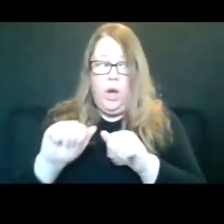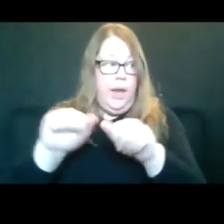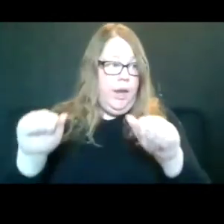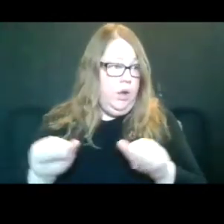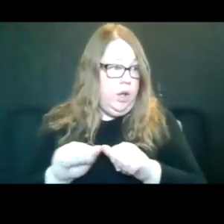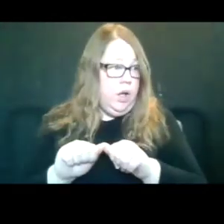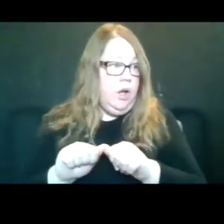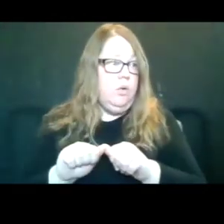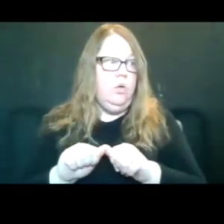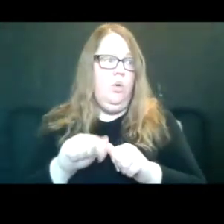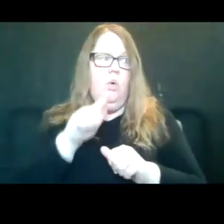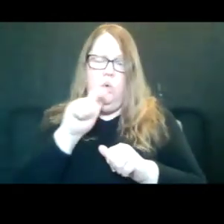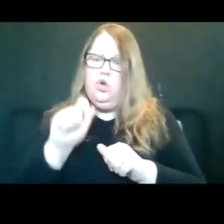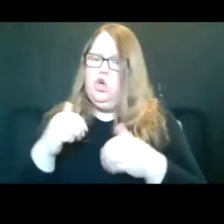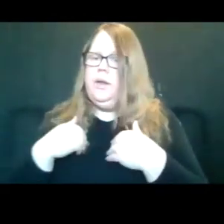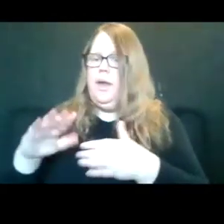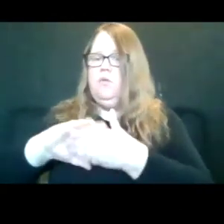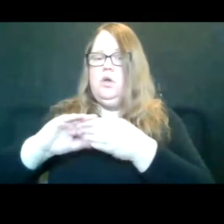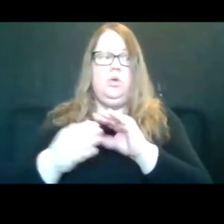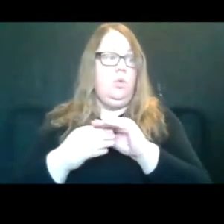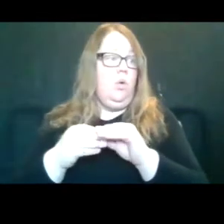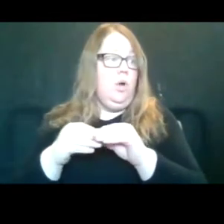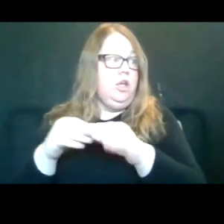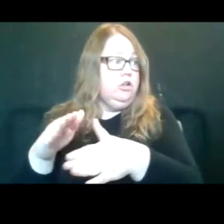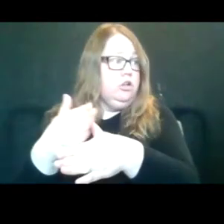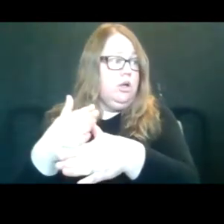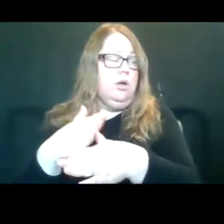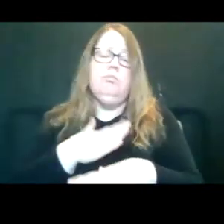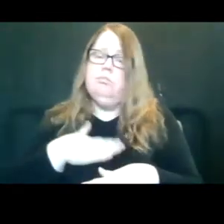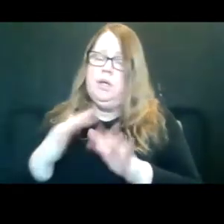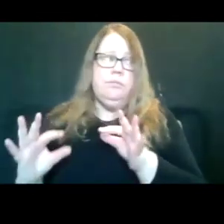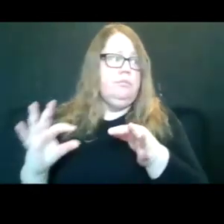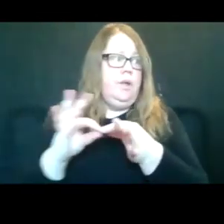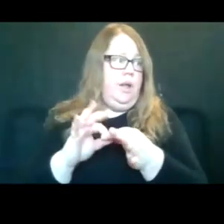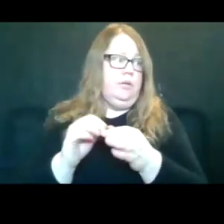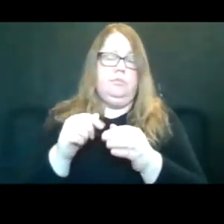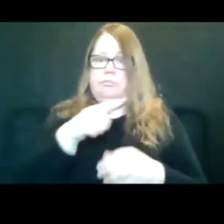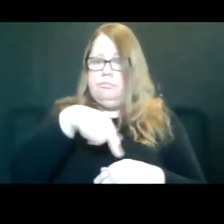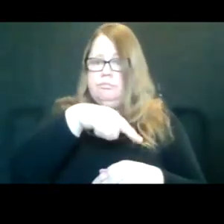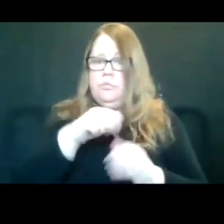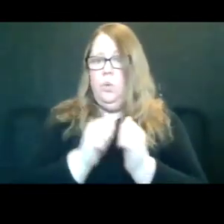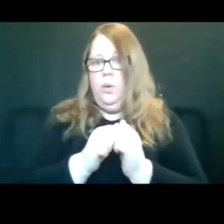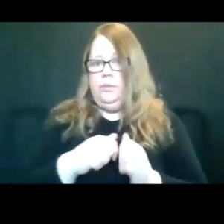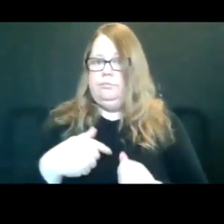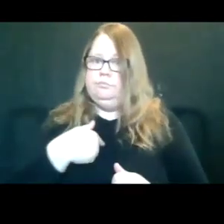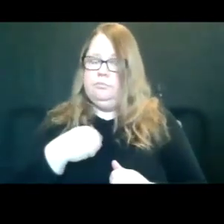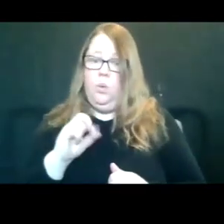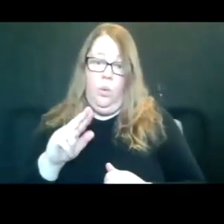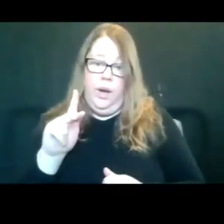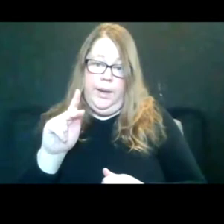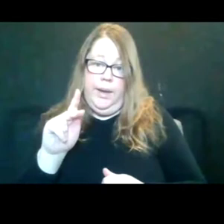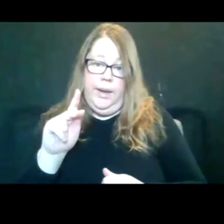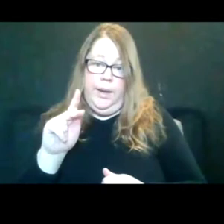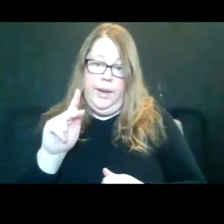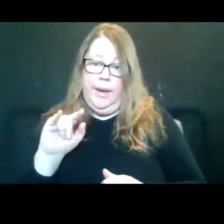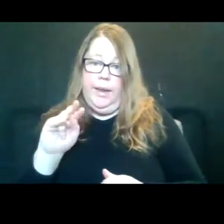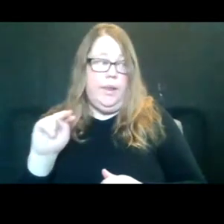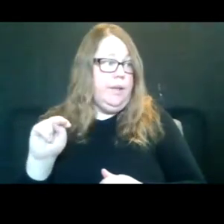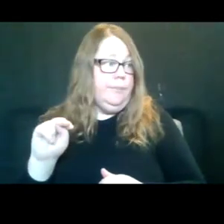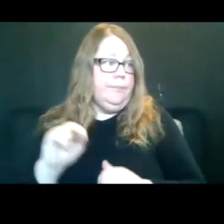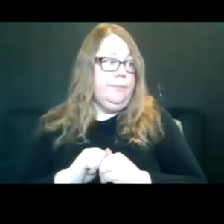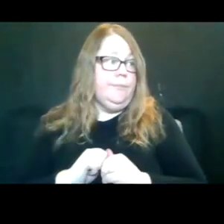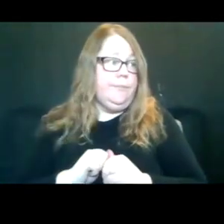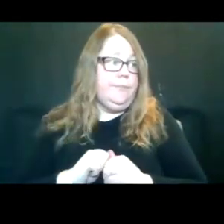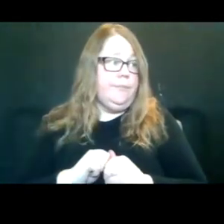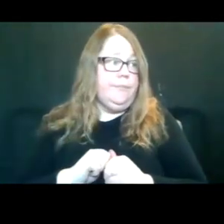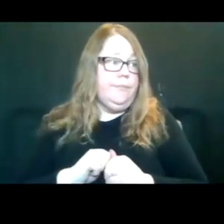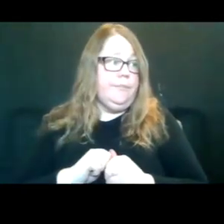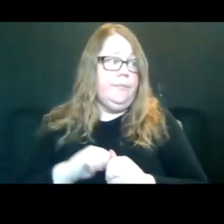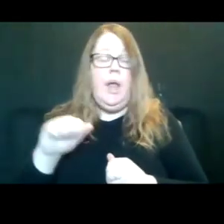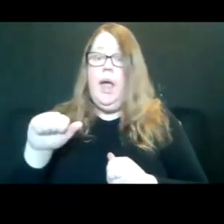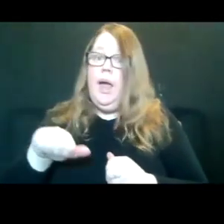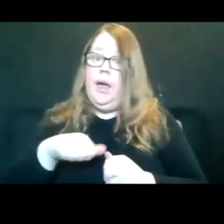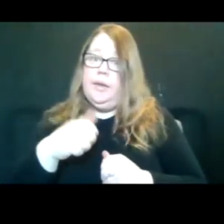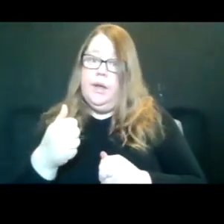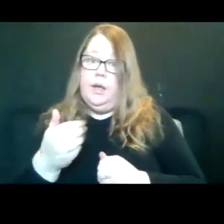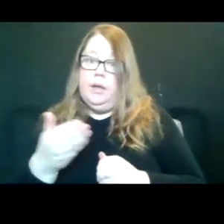have their story told, please do connect them to Kaitlyn or me. Another item that Kaitlyn